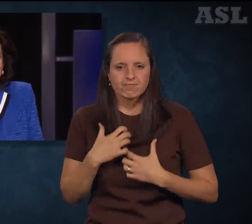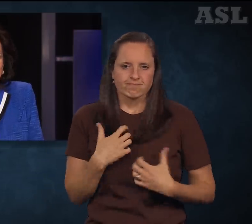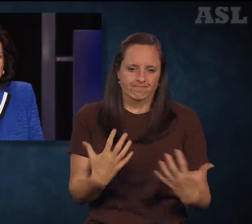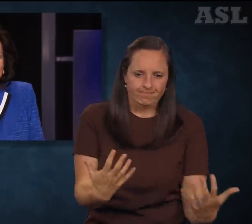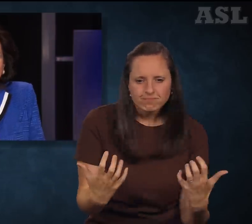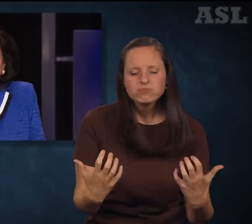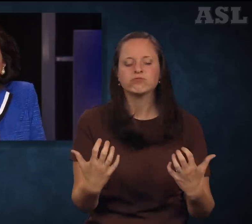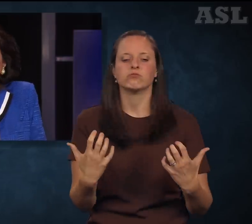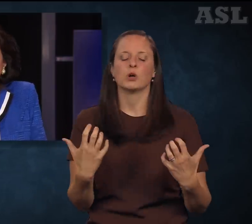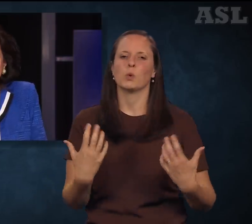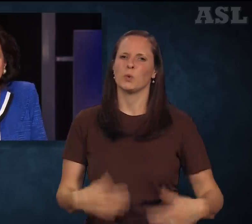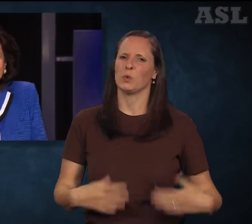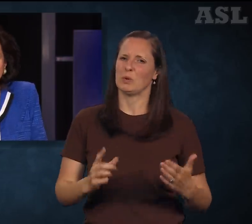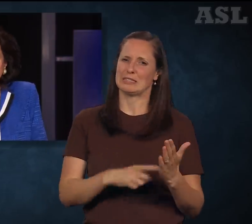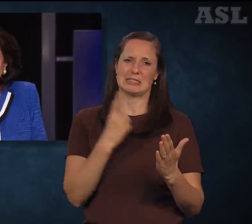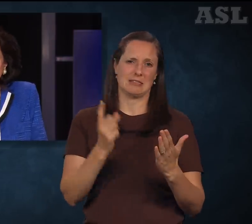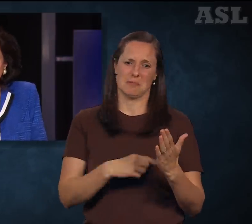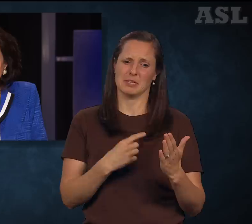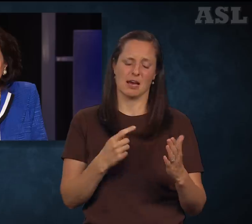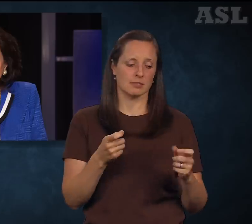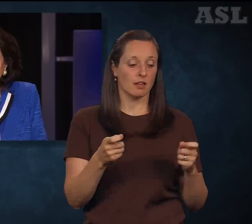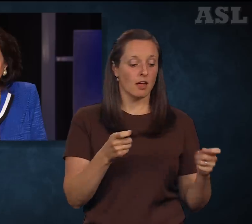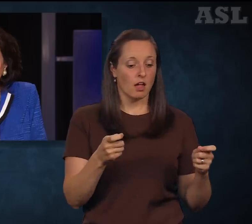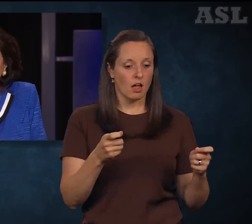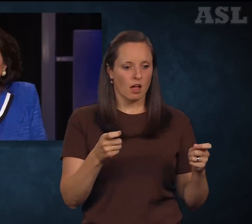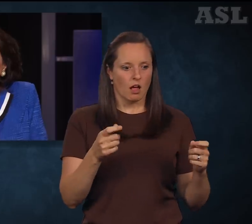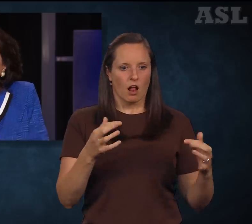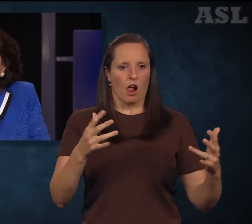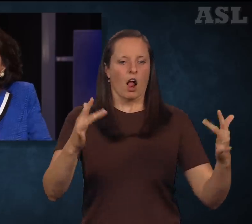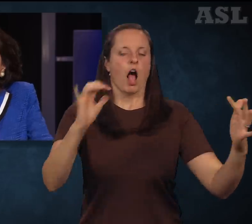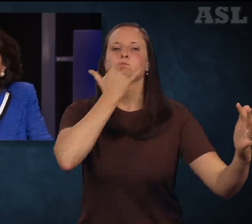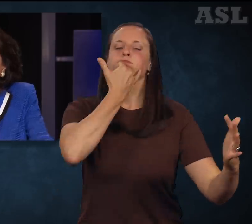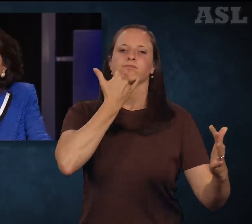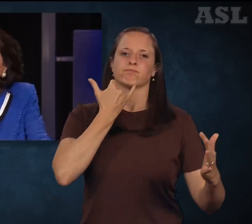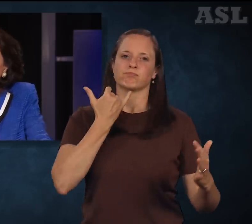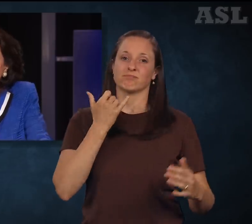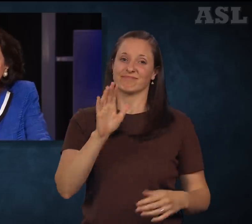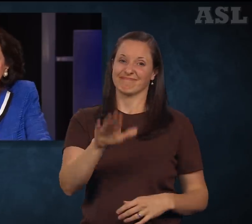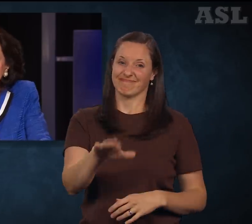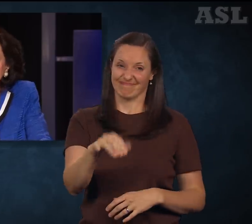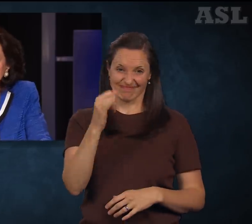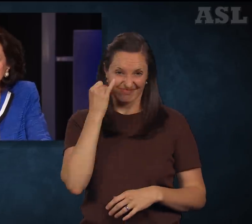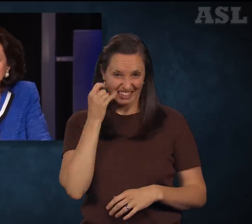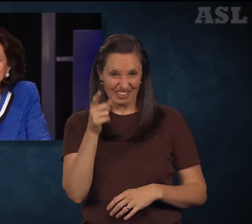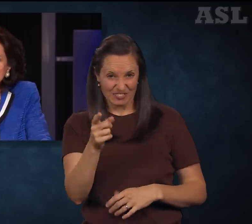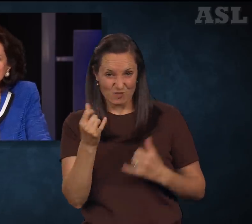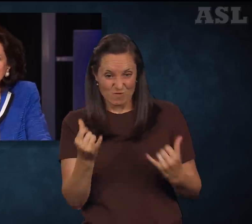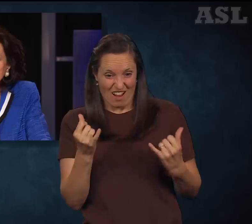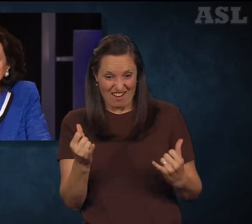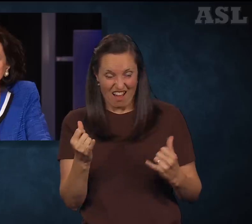PASSIONS, WHICH CAN SOMETIMES